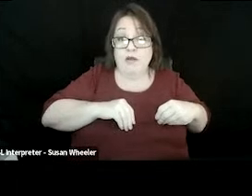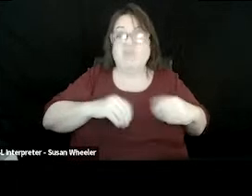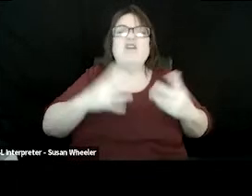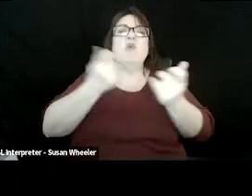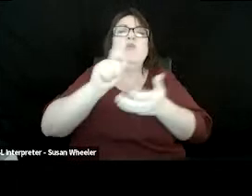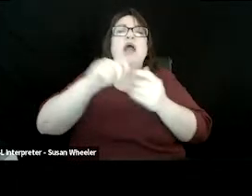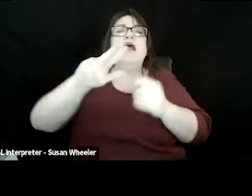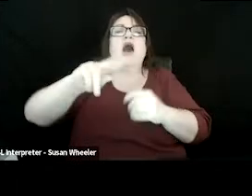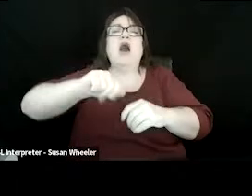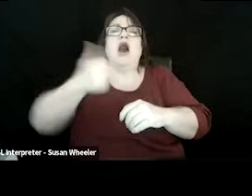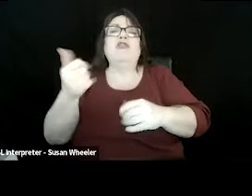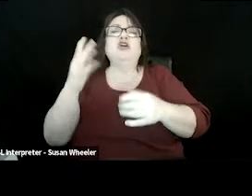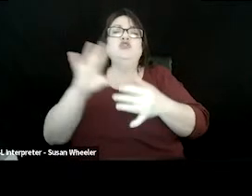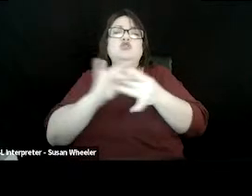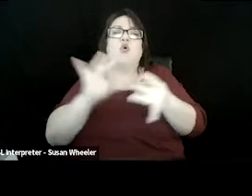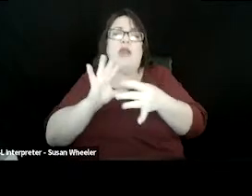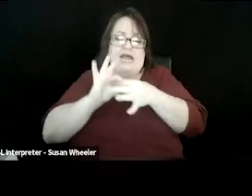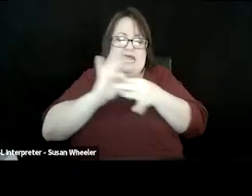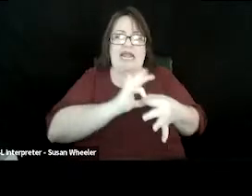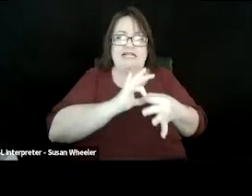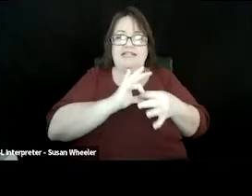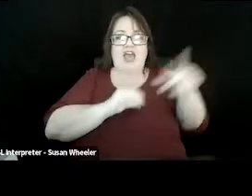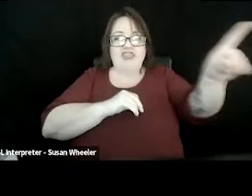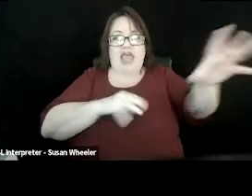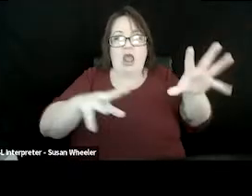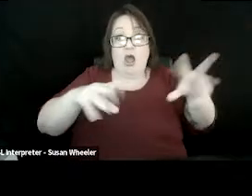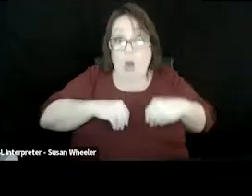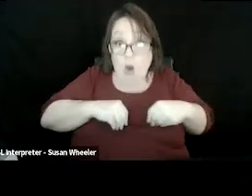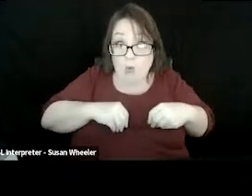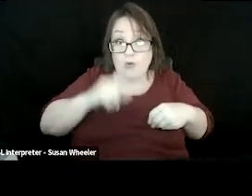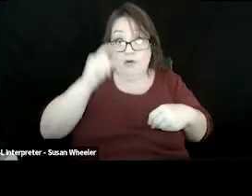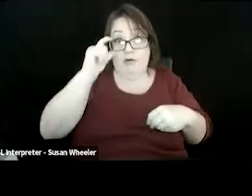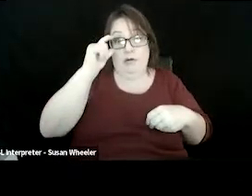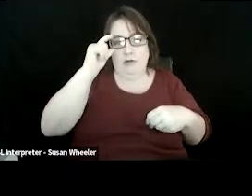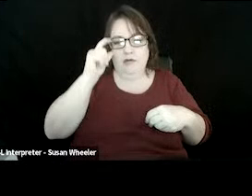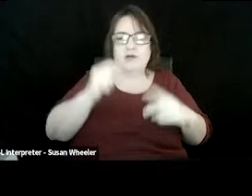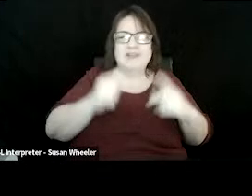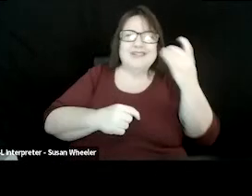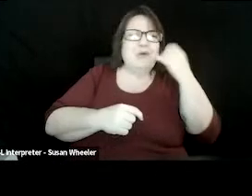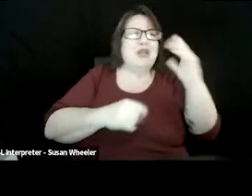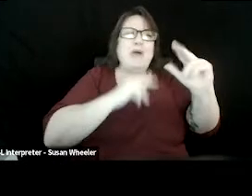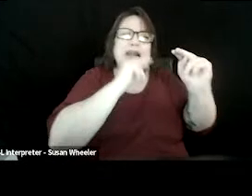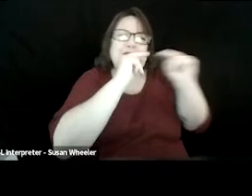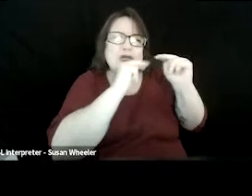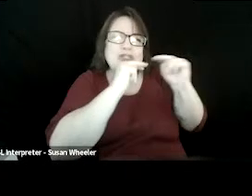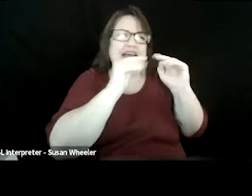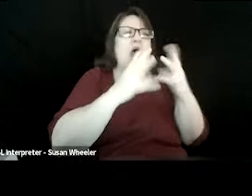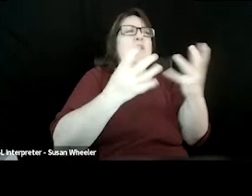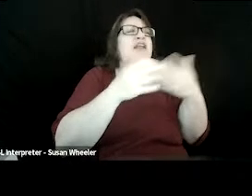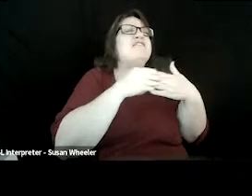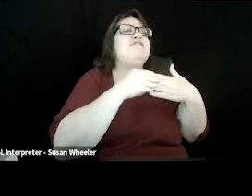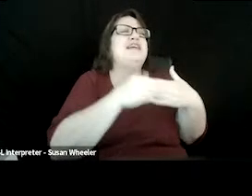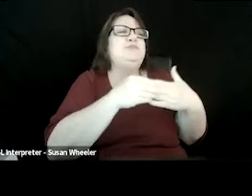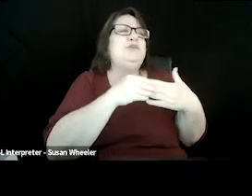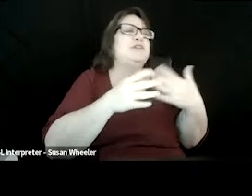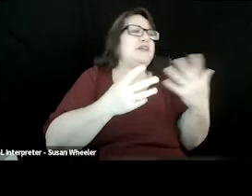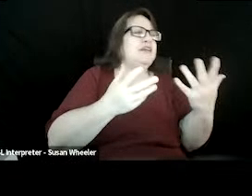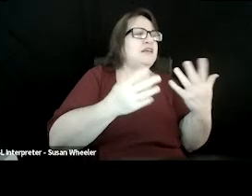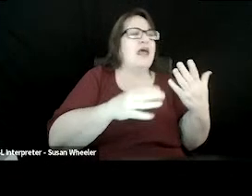So that is important because if you wanna negotiate maybe some flexibility to do things after your employment